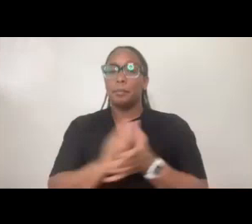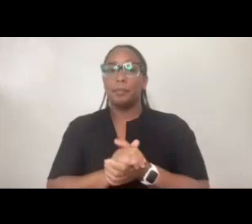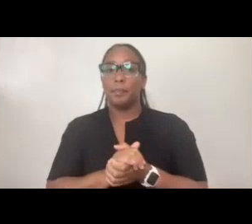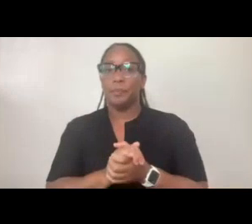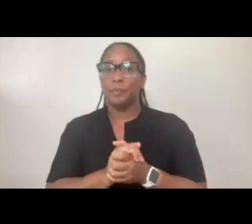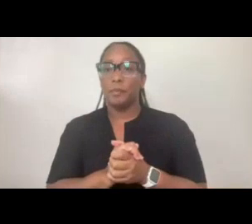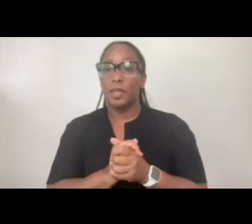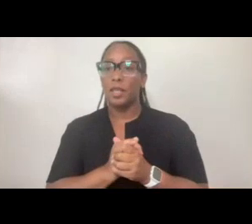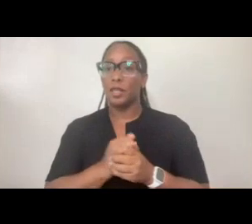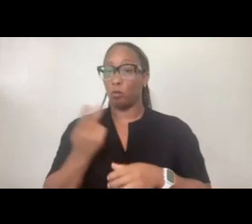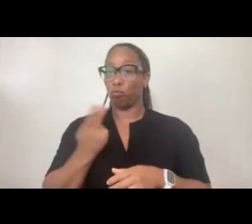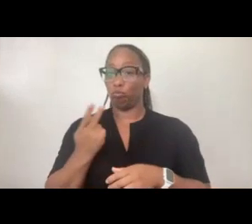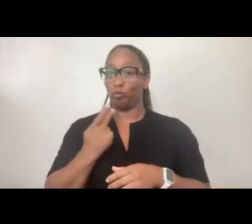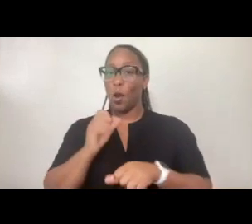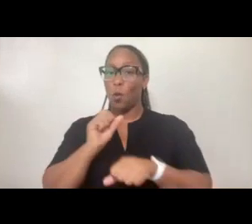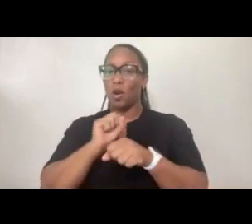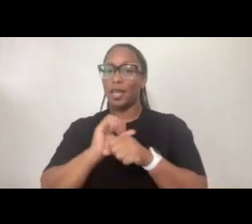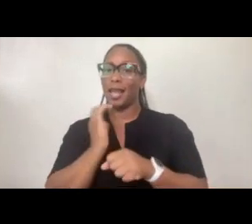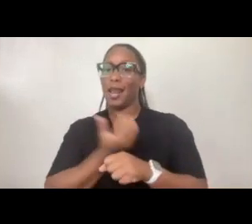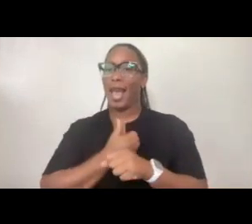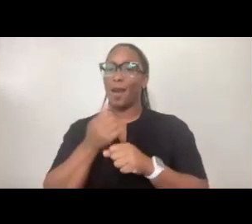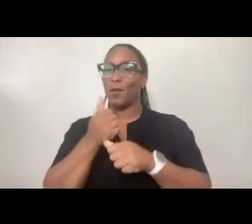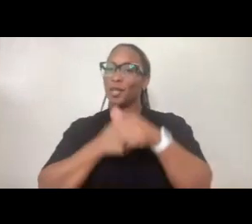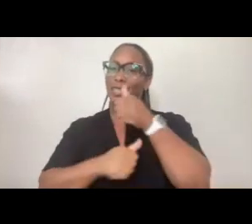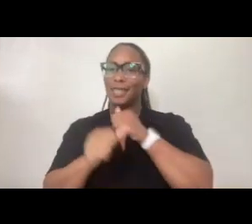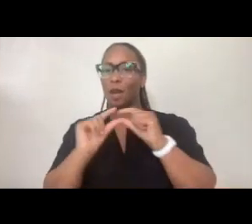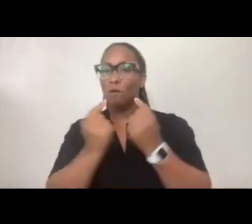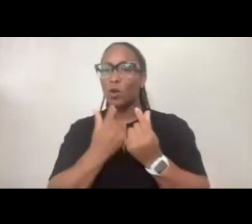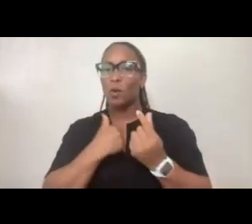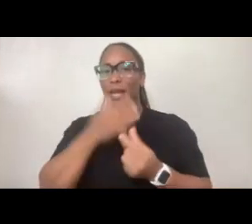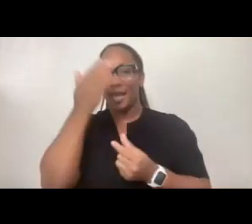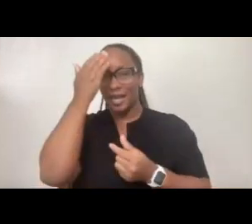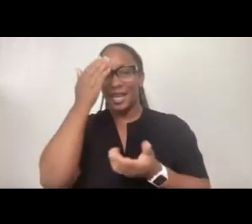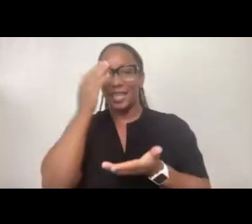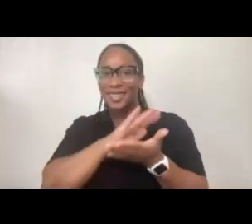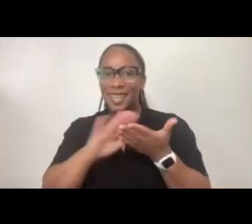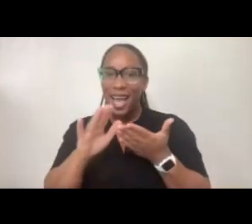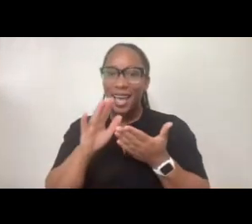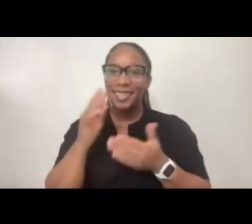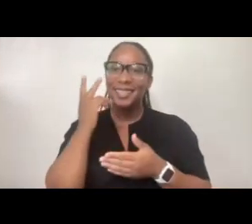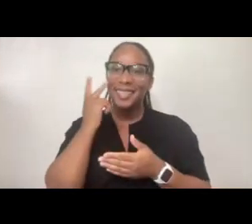with Barbara and I just working on our subgroup. It's very nice to hear updates from the other subgroup,